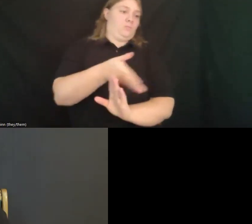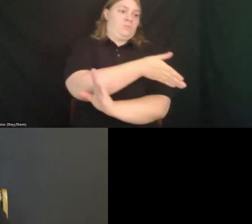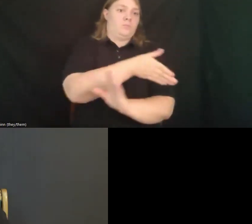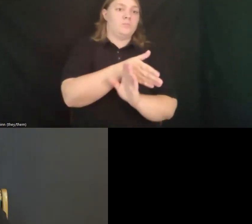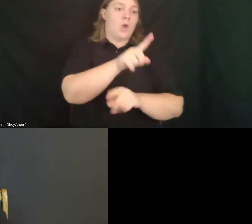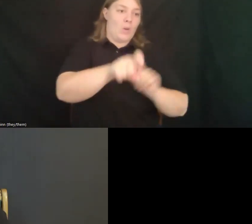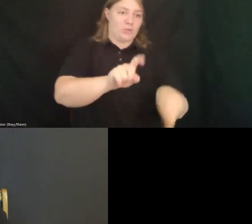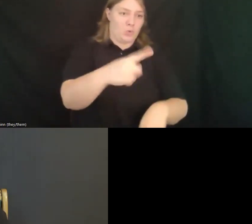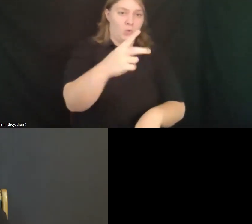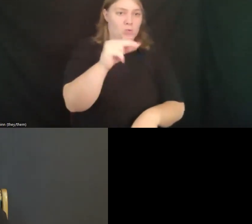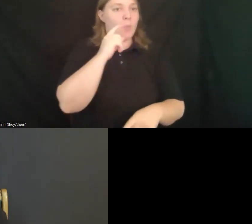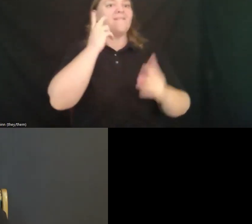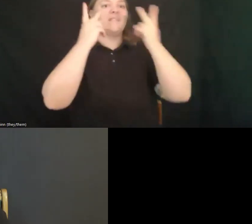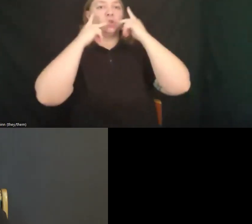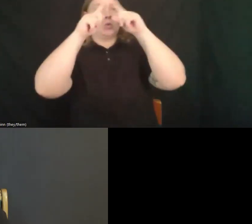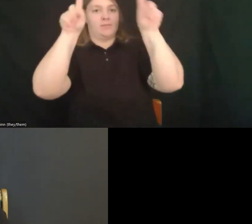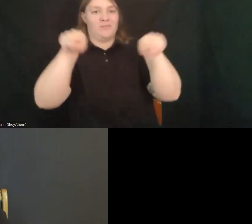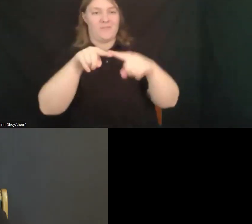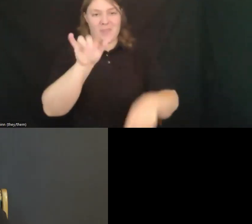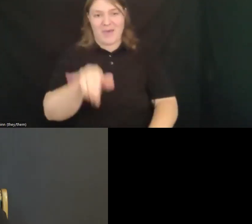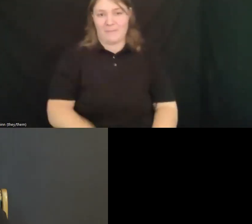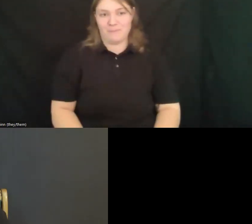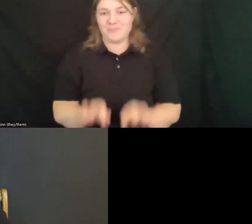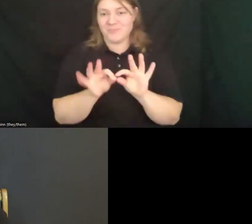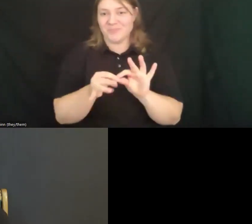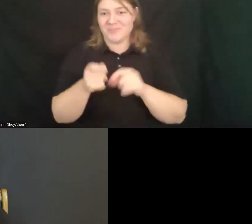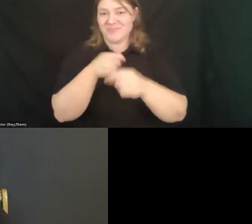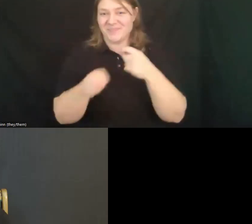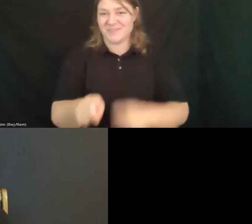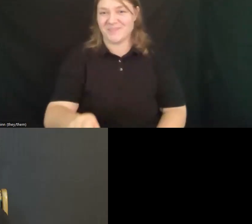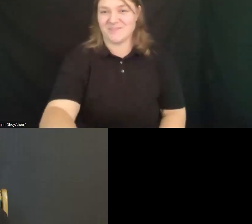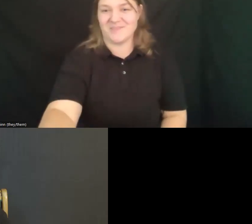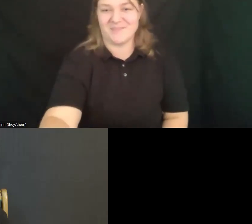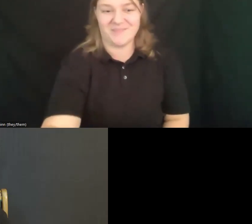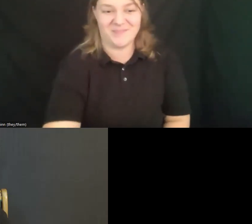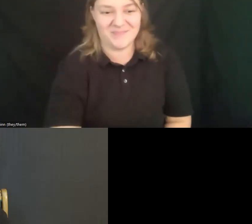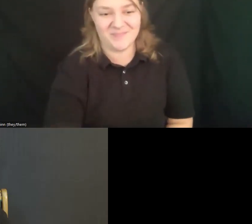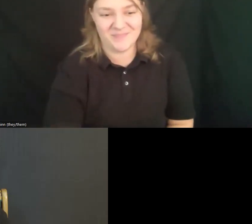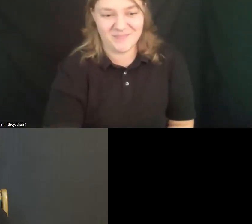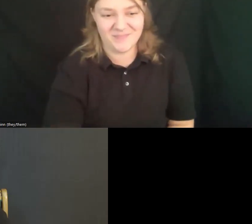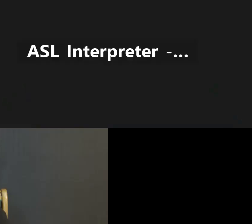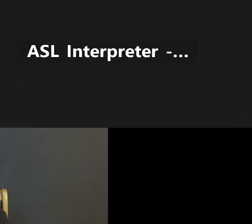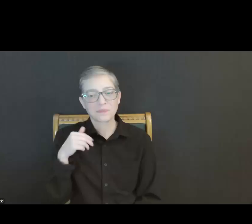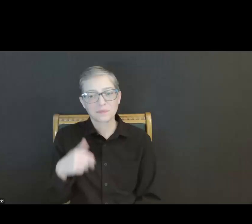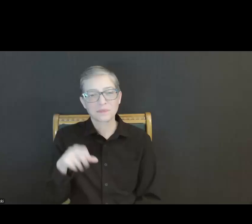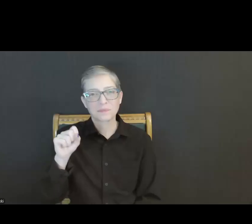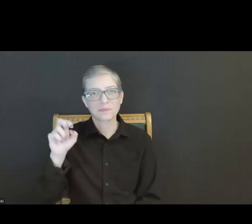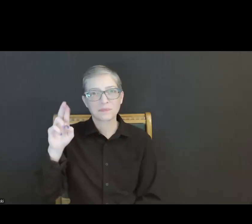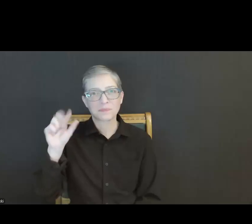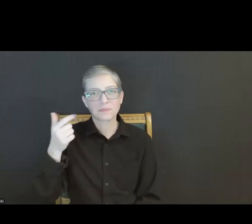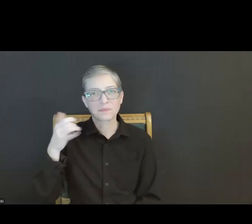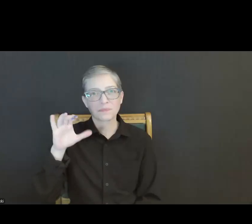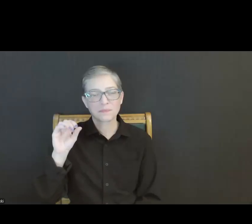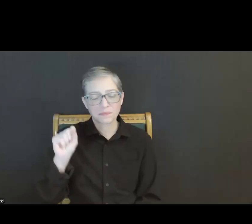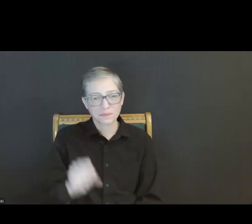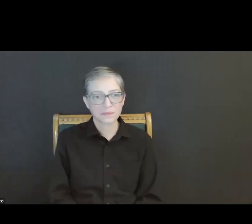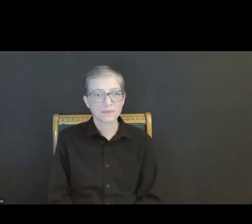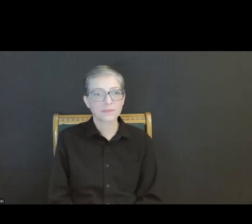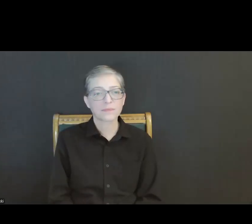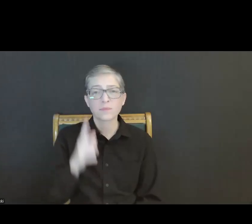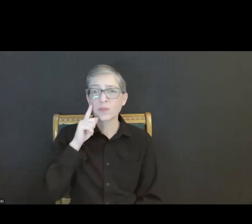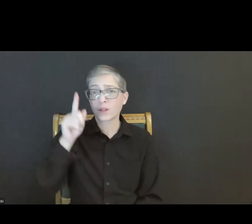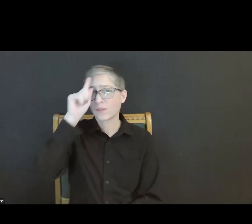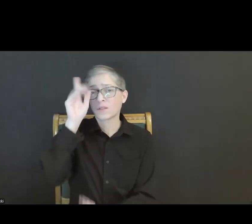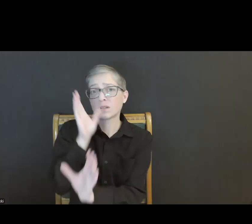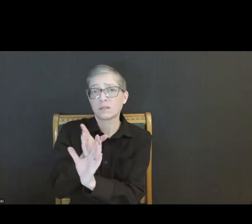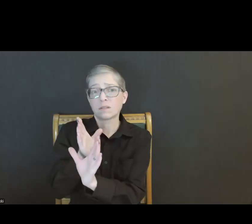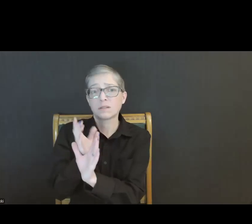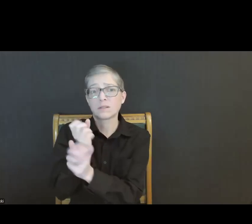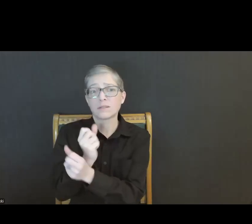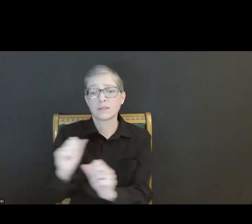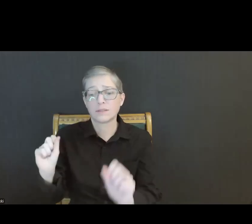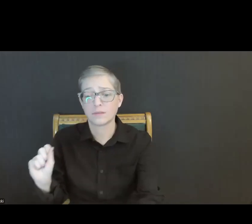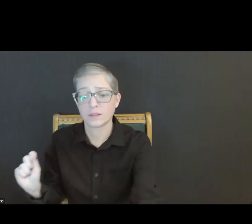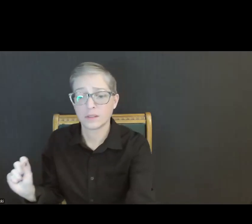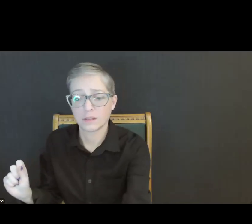everything hi my name is um when I think of psychological safety I see as aium and it's